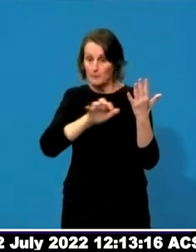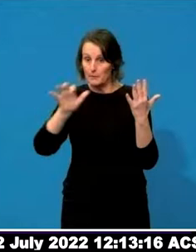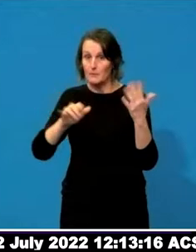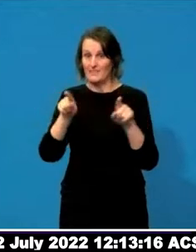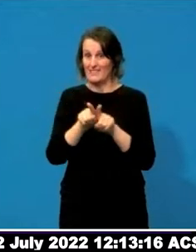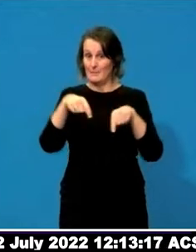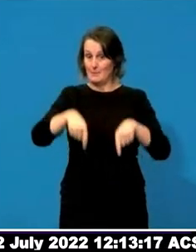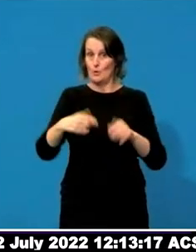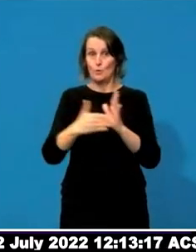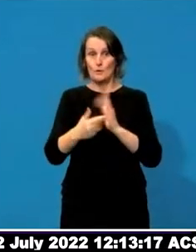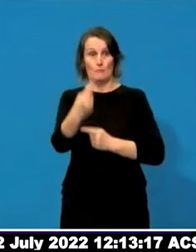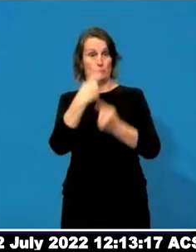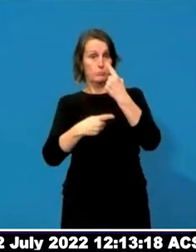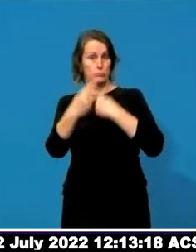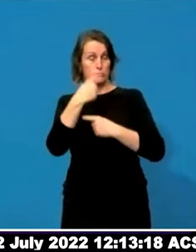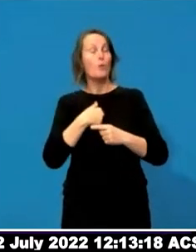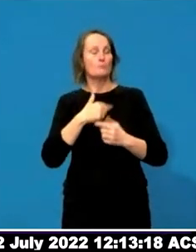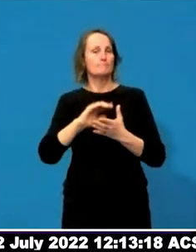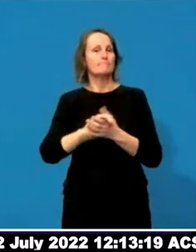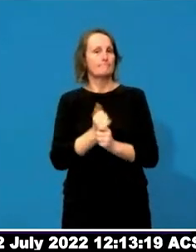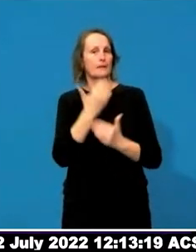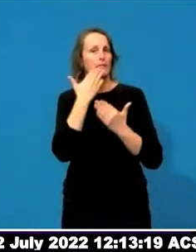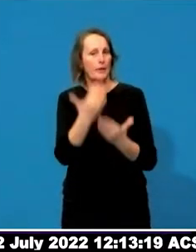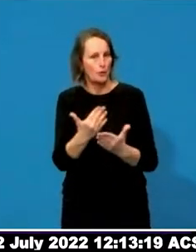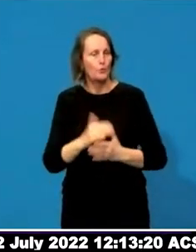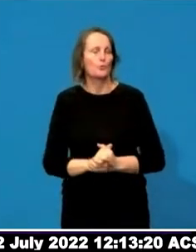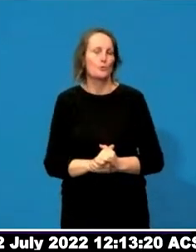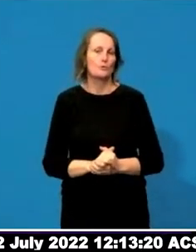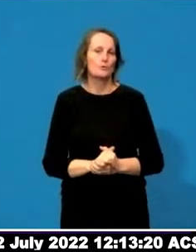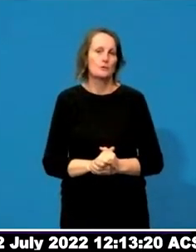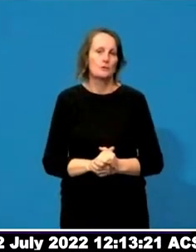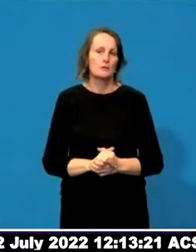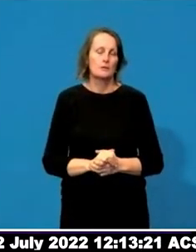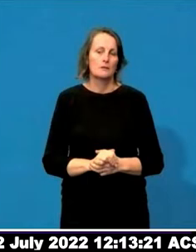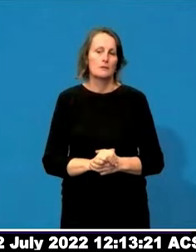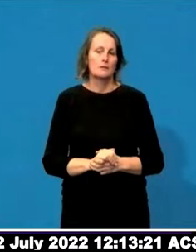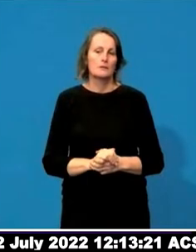We are very grateful to you and, if I may say so, for the work that you do